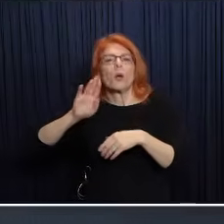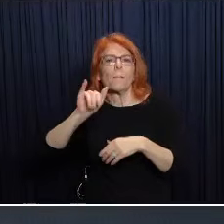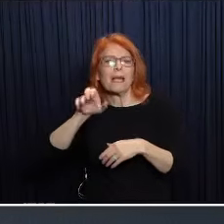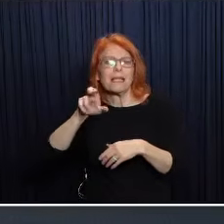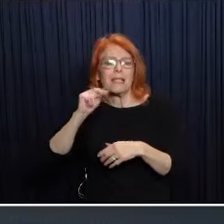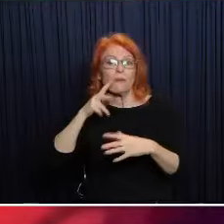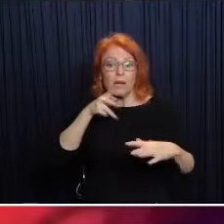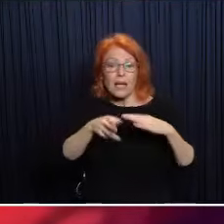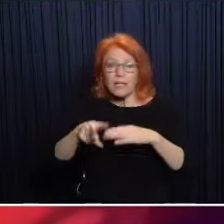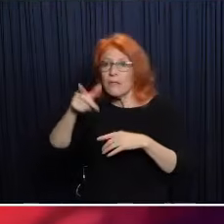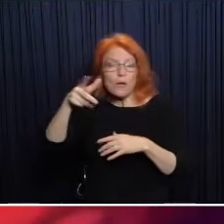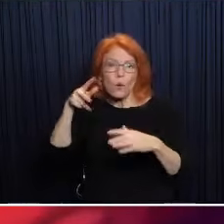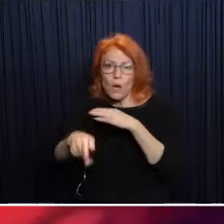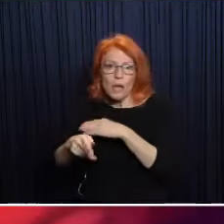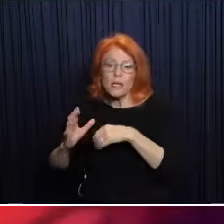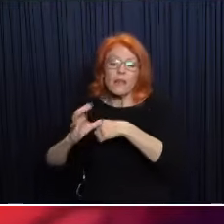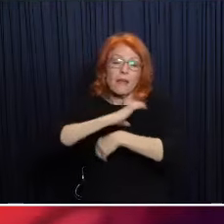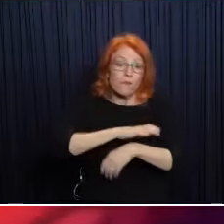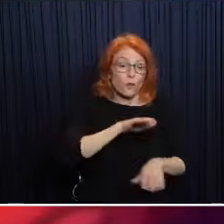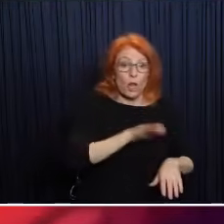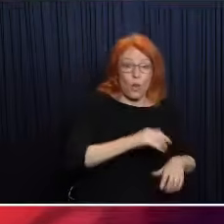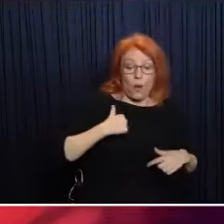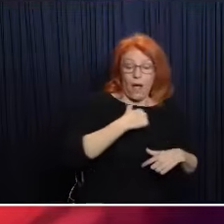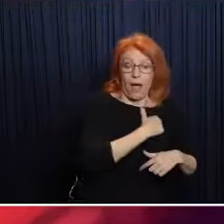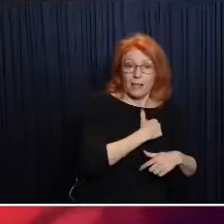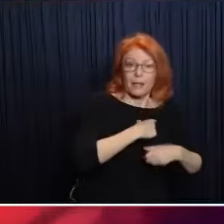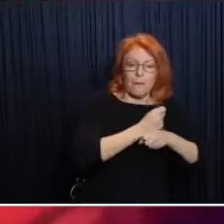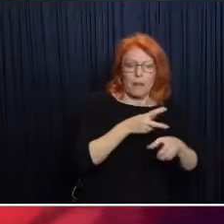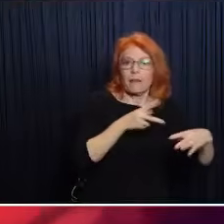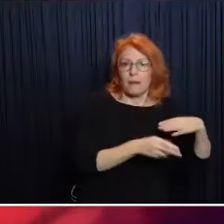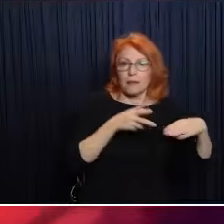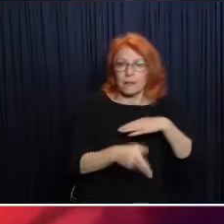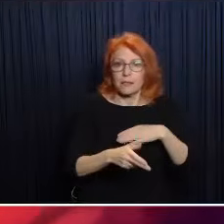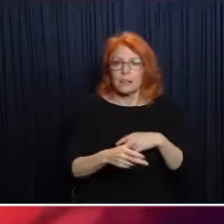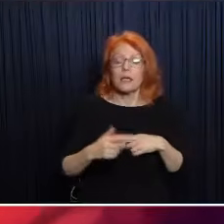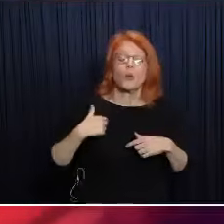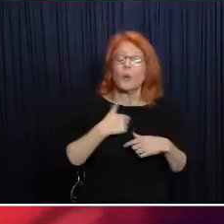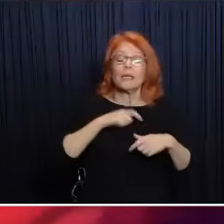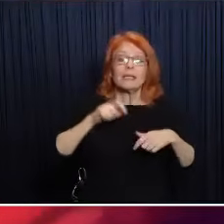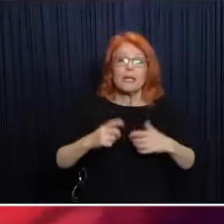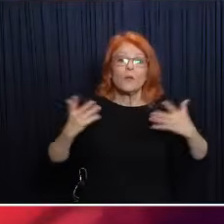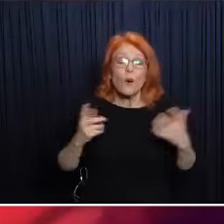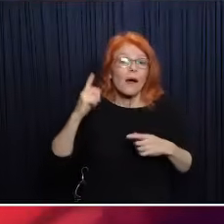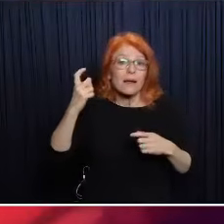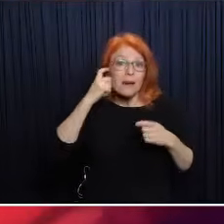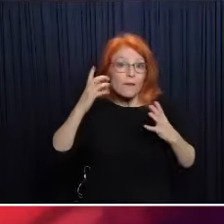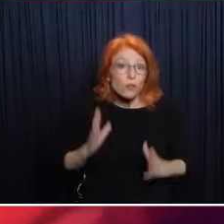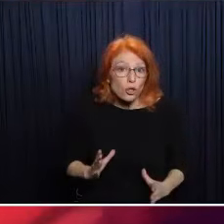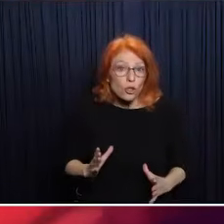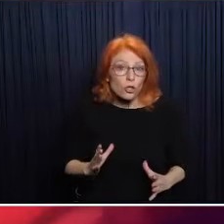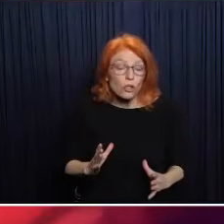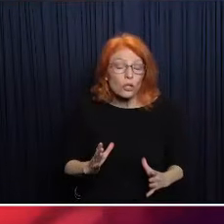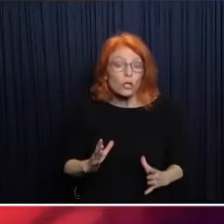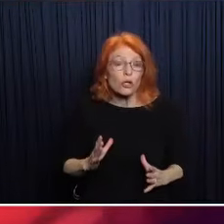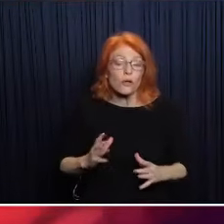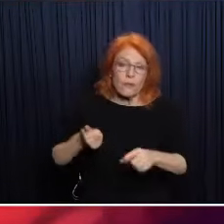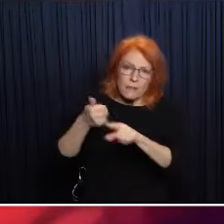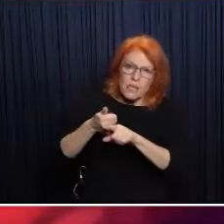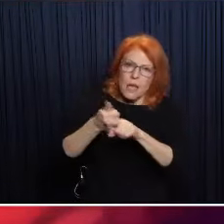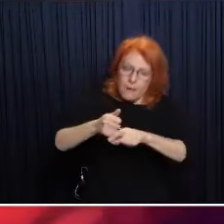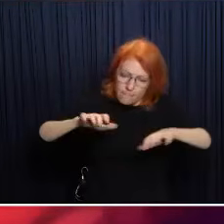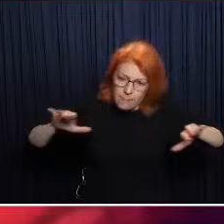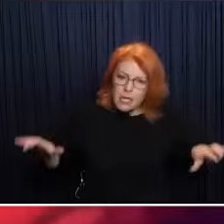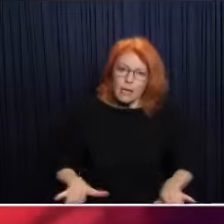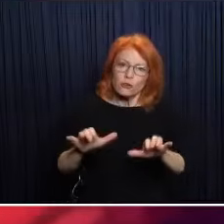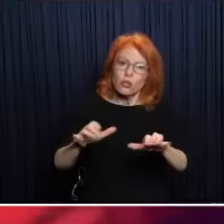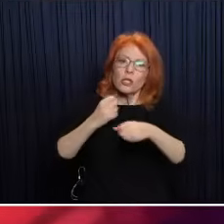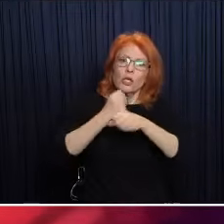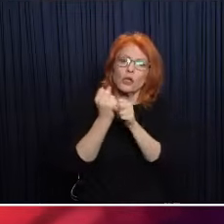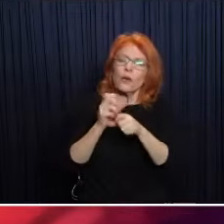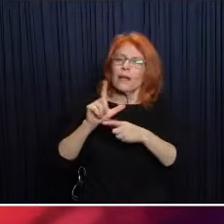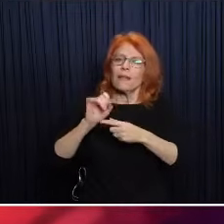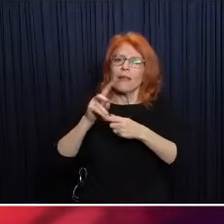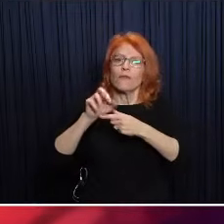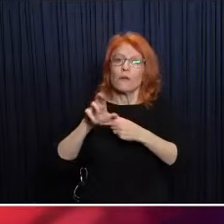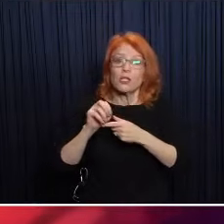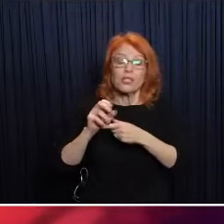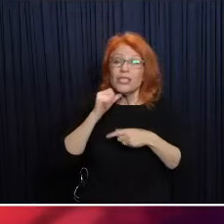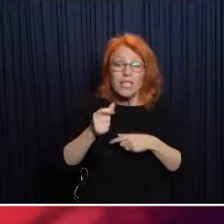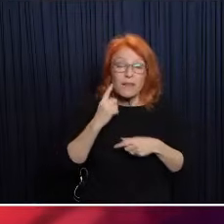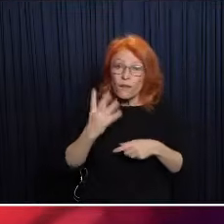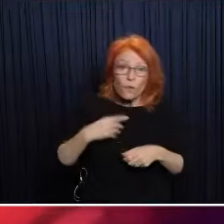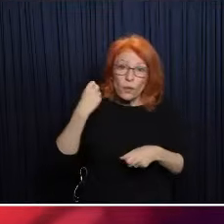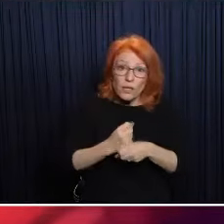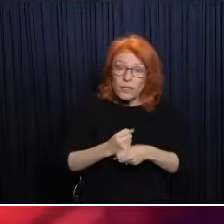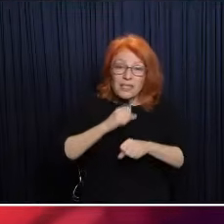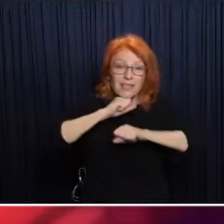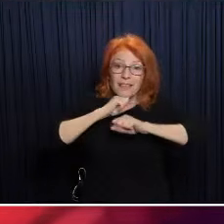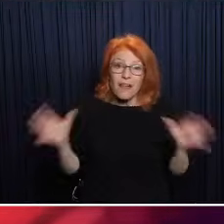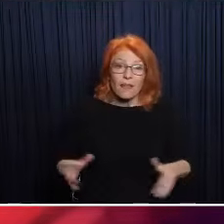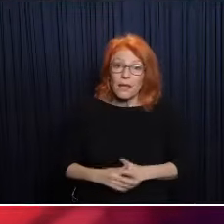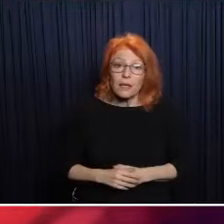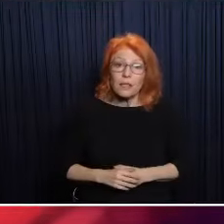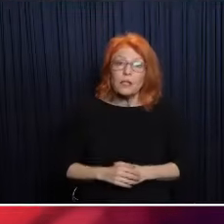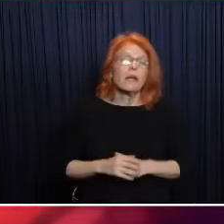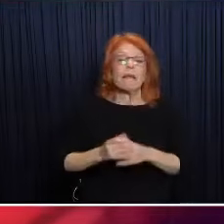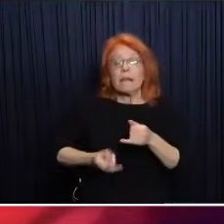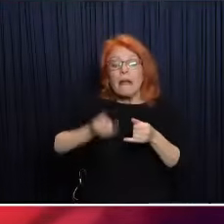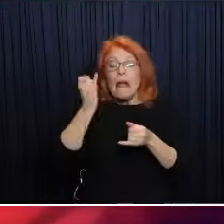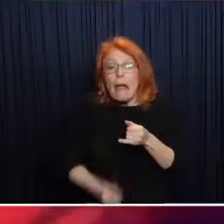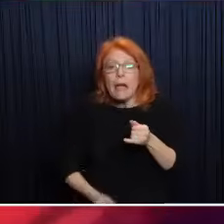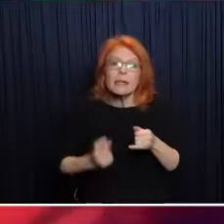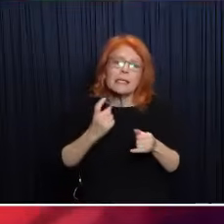IF YOU LOOK AT THE UPPER BASIN,